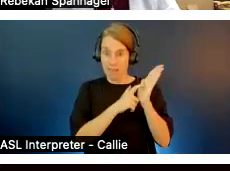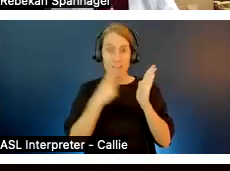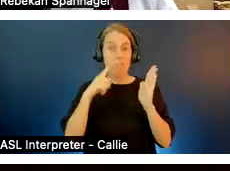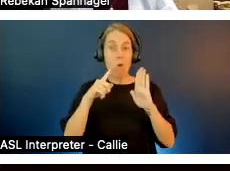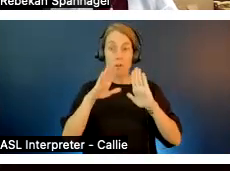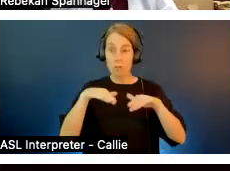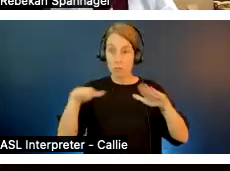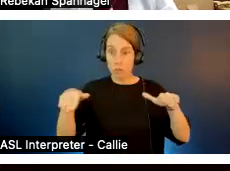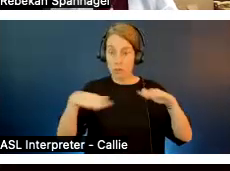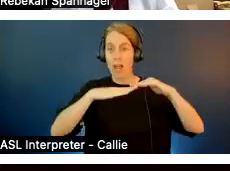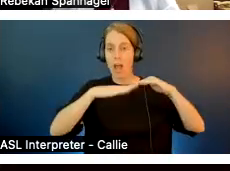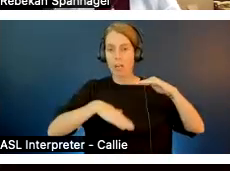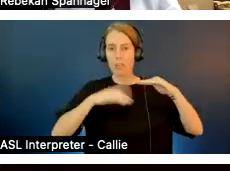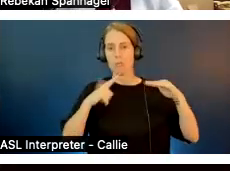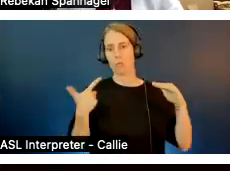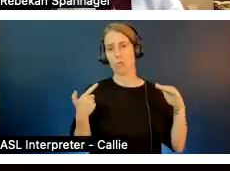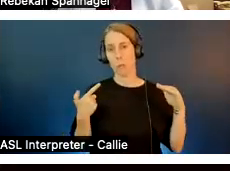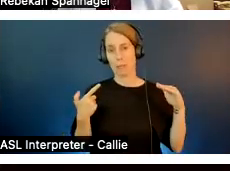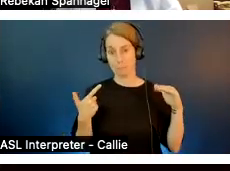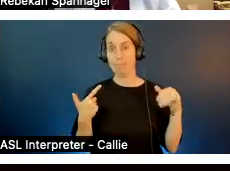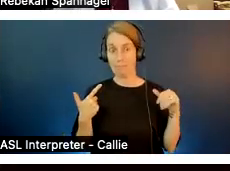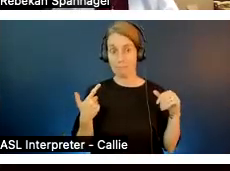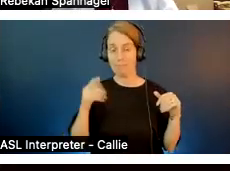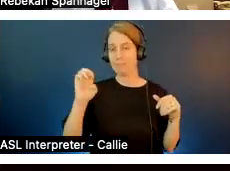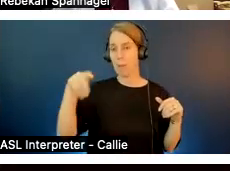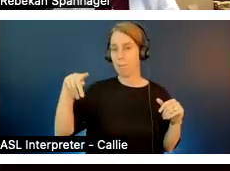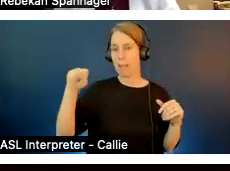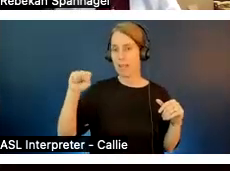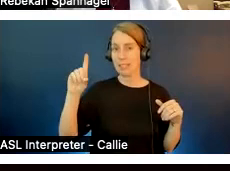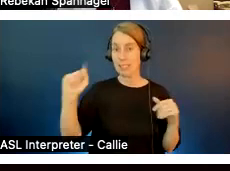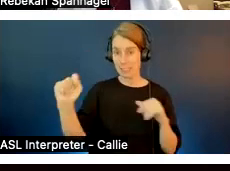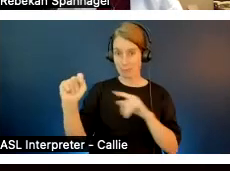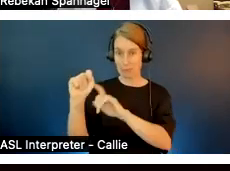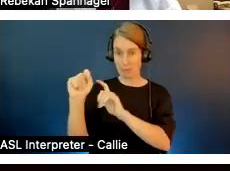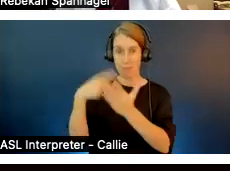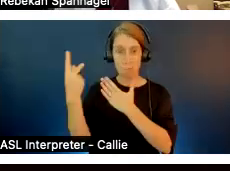and the epsdt program is designed to provide comprehensive and preventative healthcare for